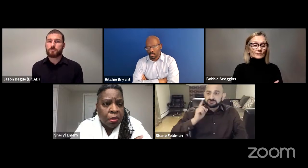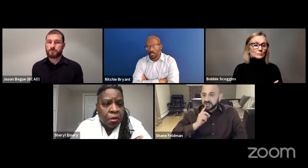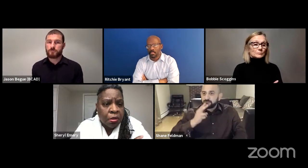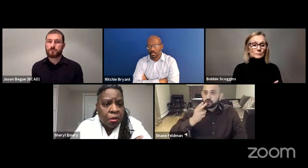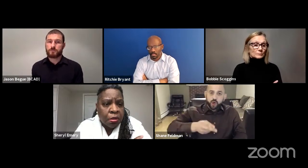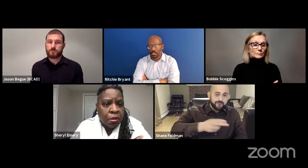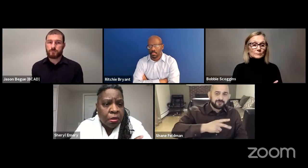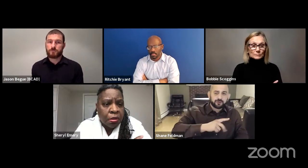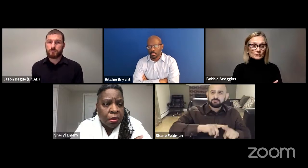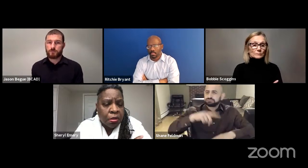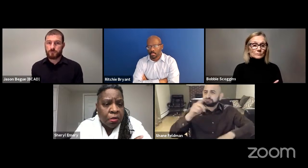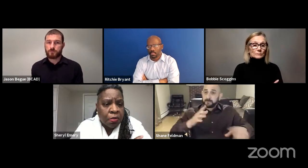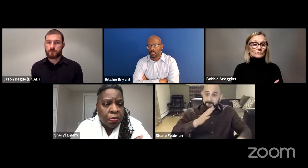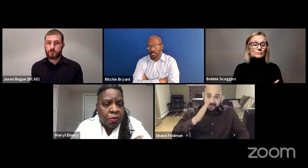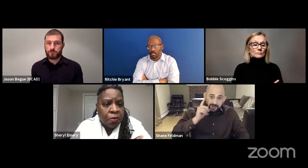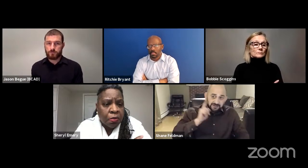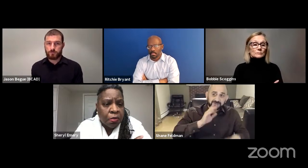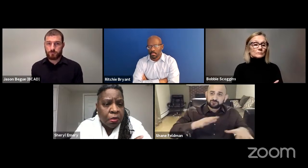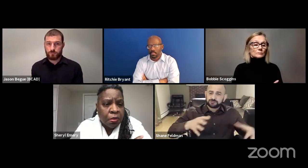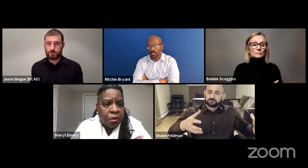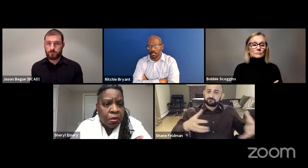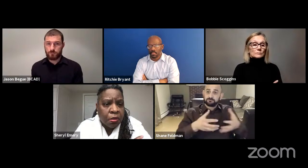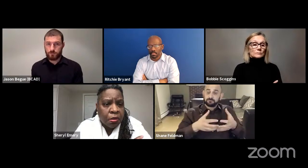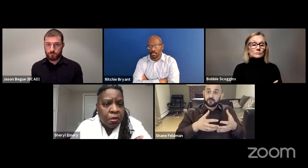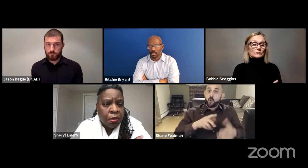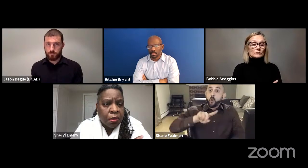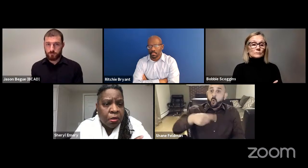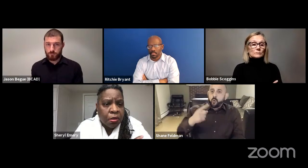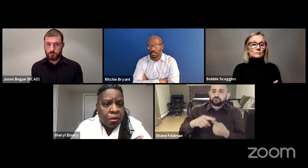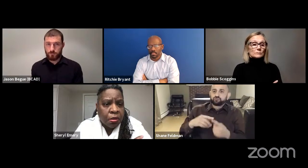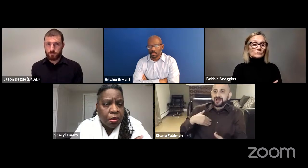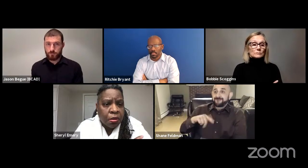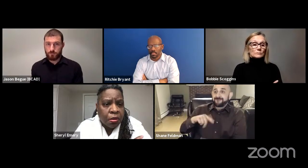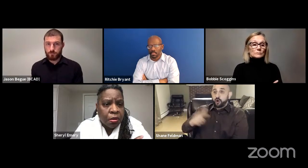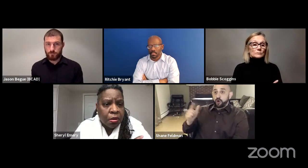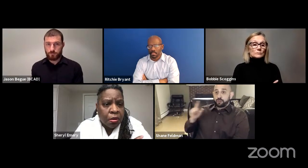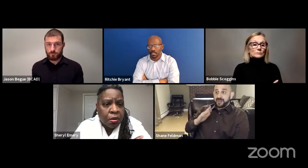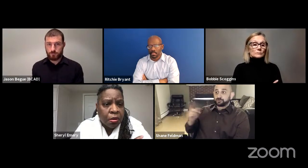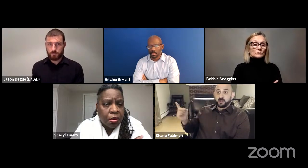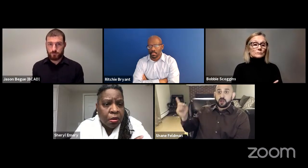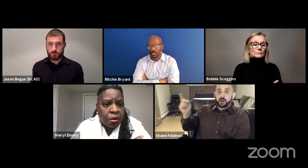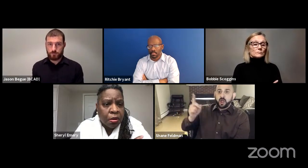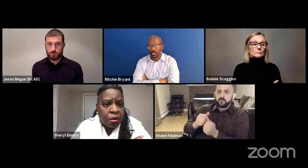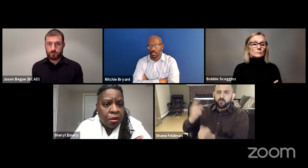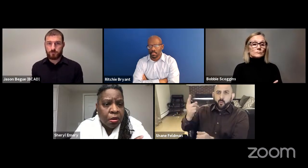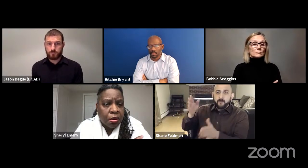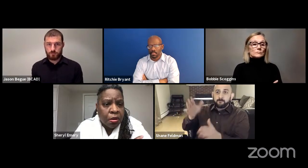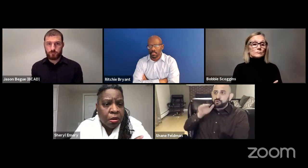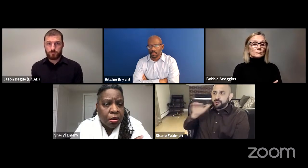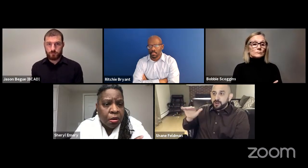that it's collectivist, and it includes all individuals ‑‑ parent, children. Again,